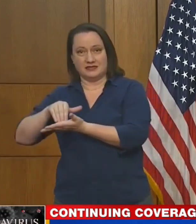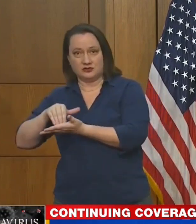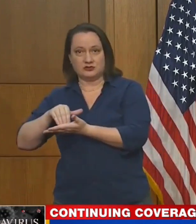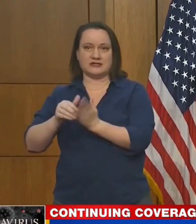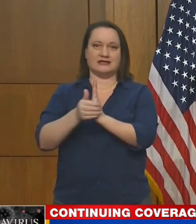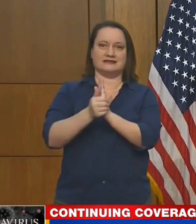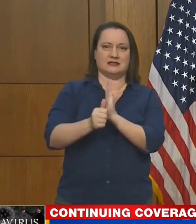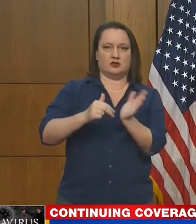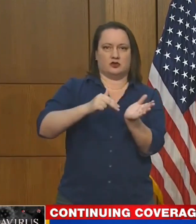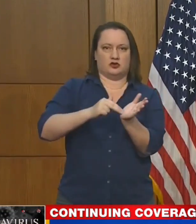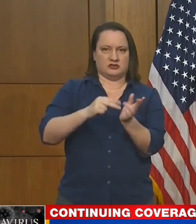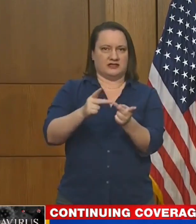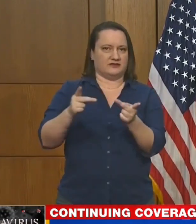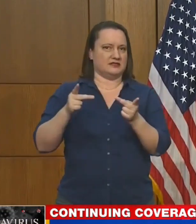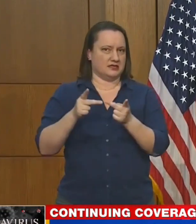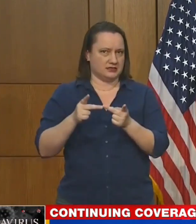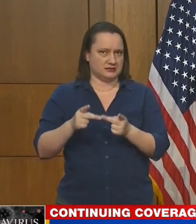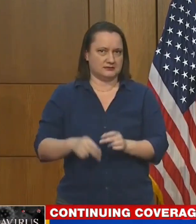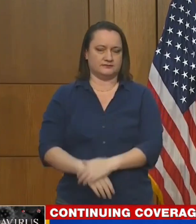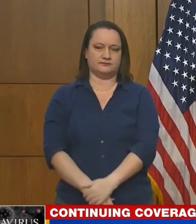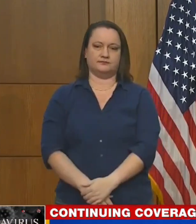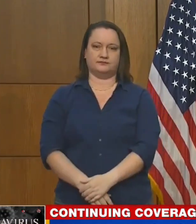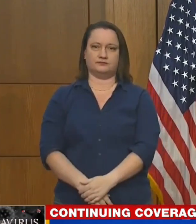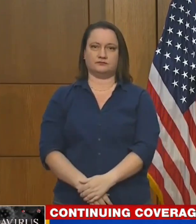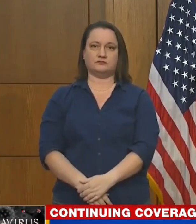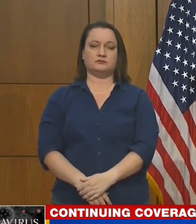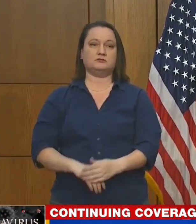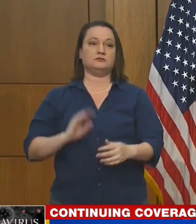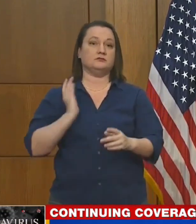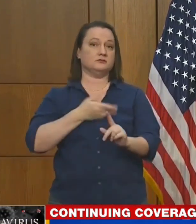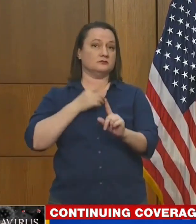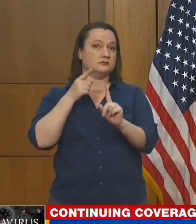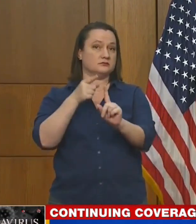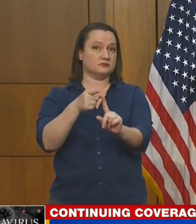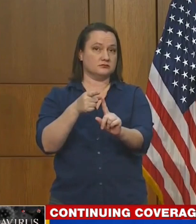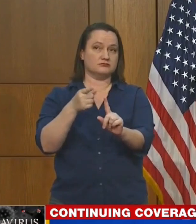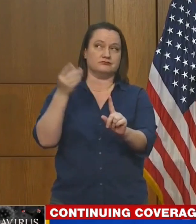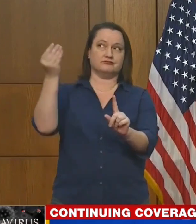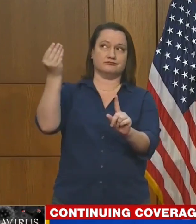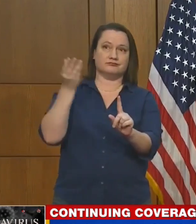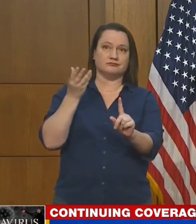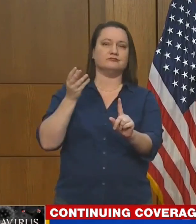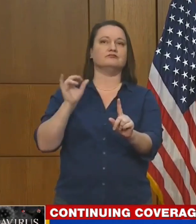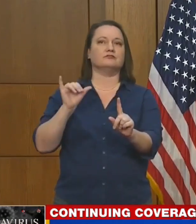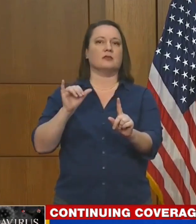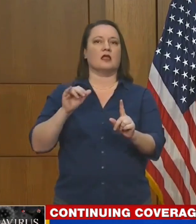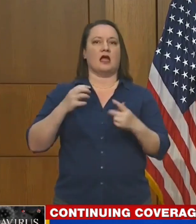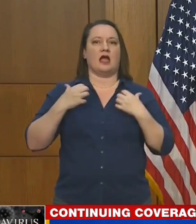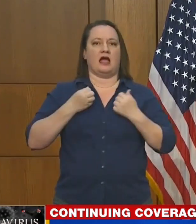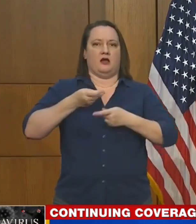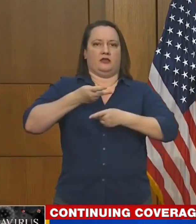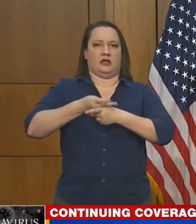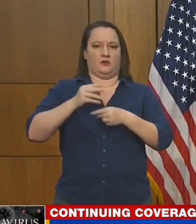ACUTE CARE FACILITIES DIALYSIS CENTERS AND SKILLED NURSING FACILITIES. OUR DIRECTION HAS